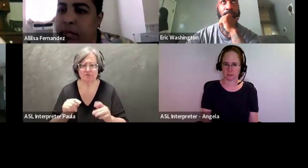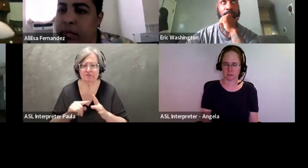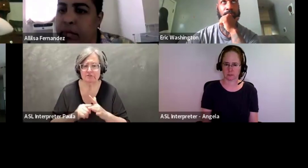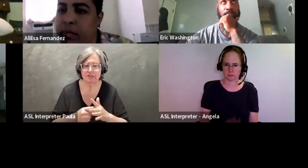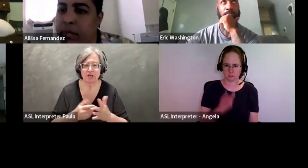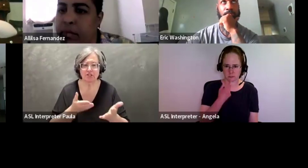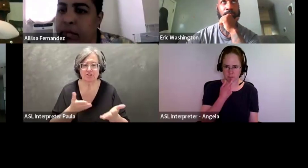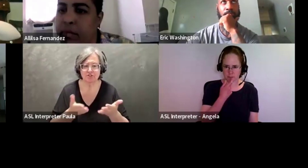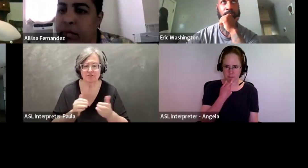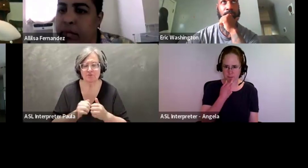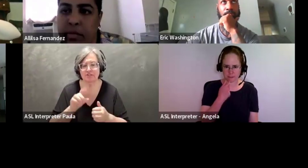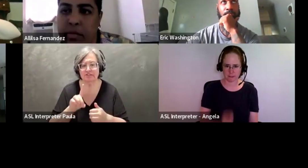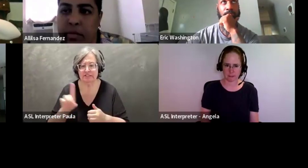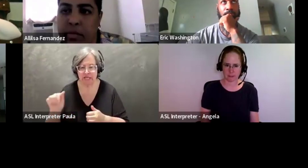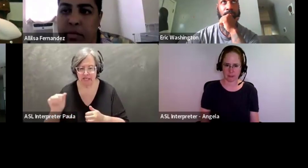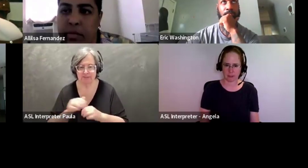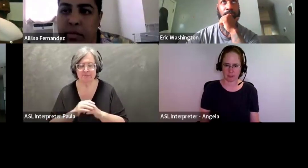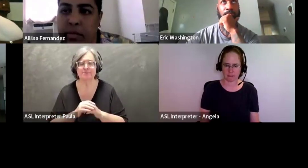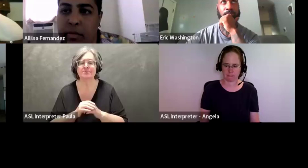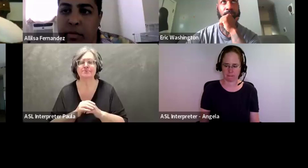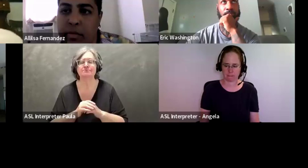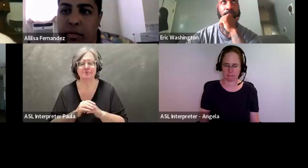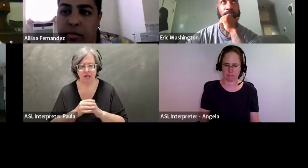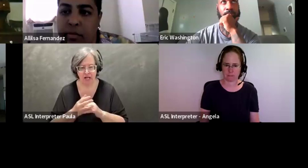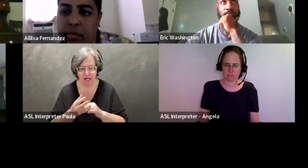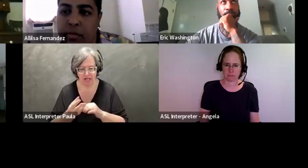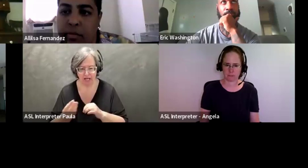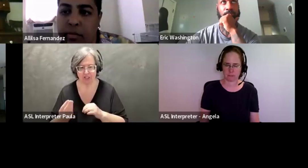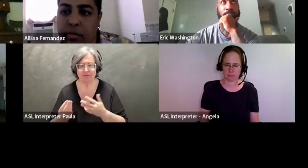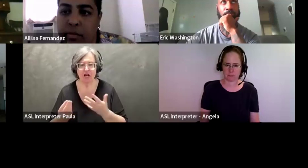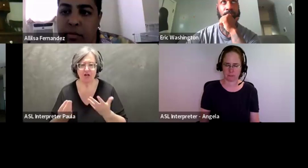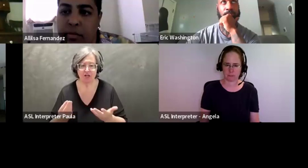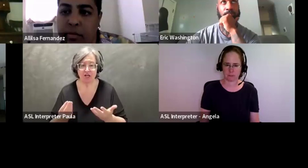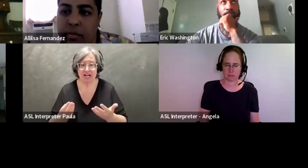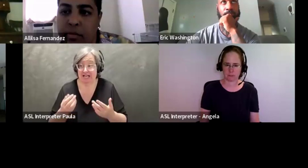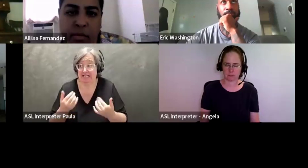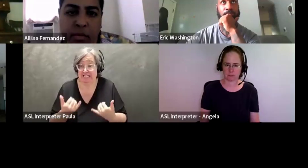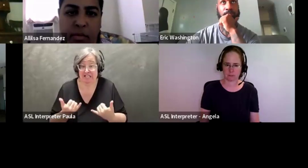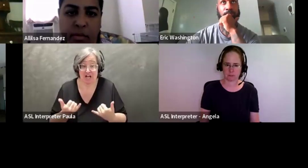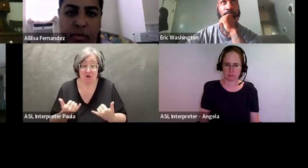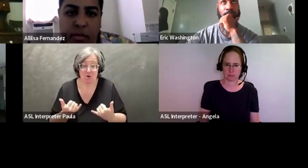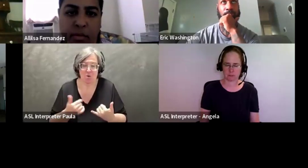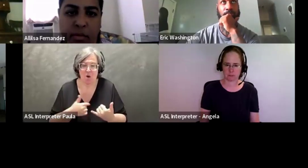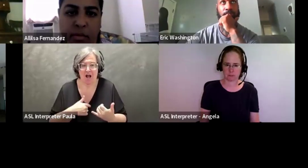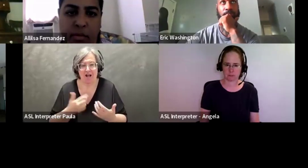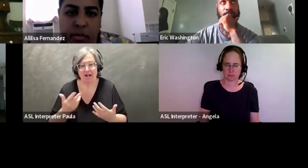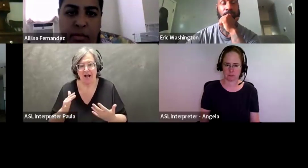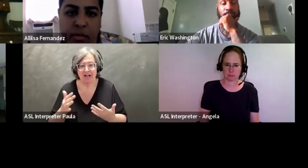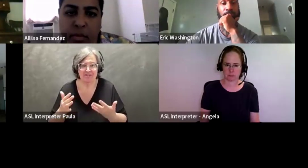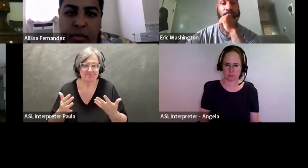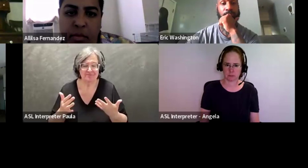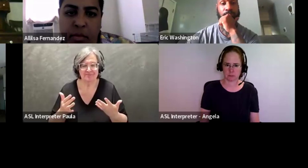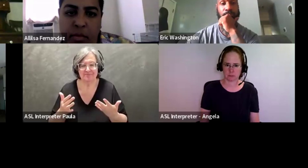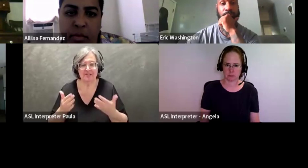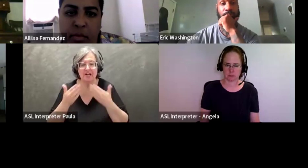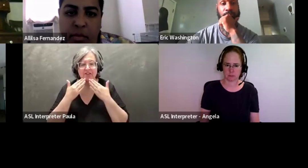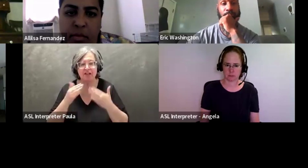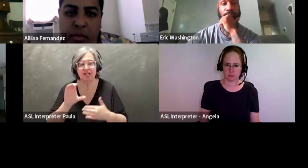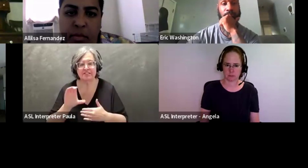DDA and like, to this day, I kind of thank the CCS, because I